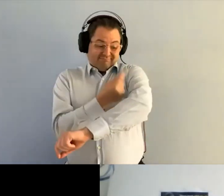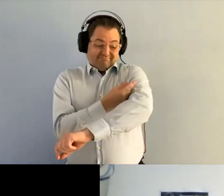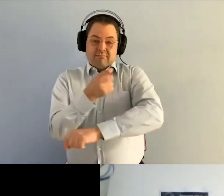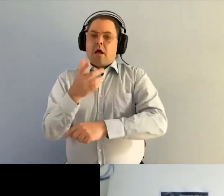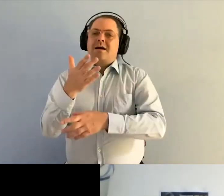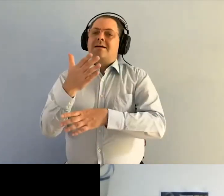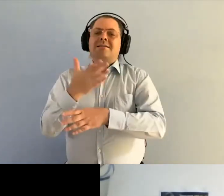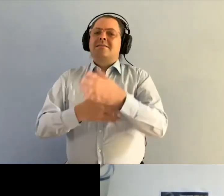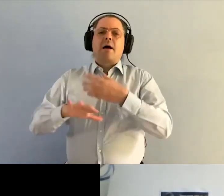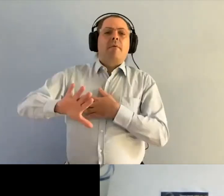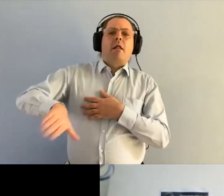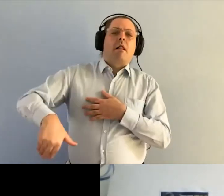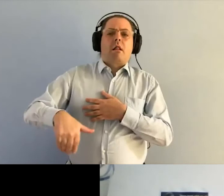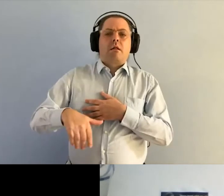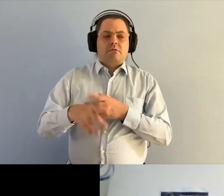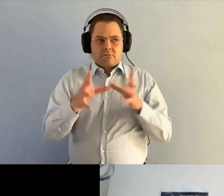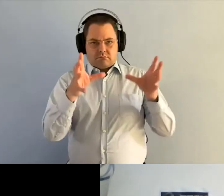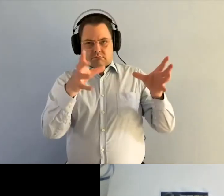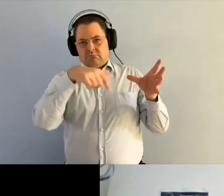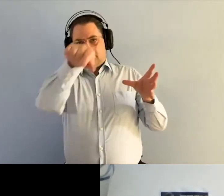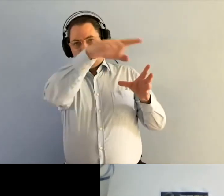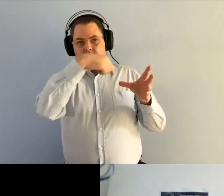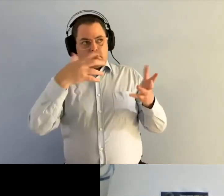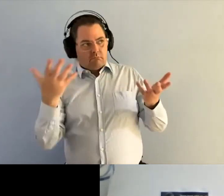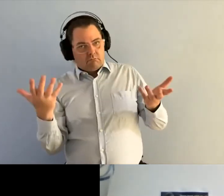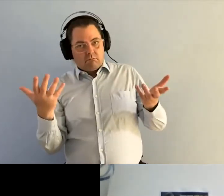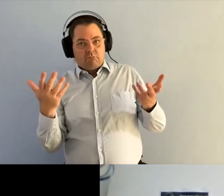little, very few. Regarding